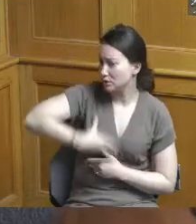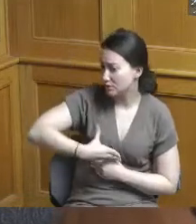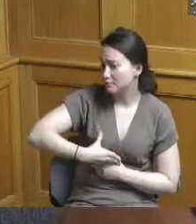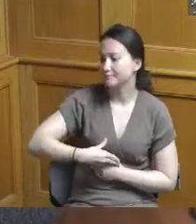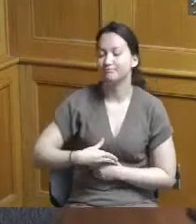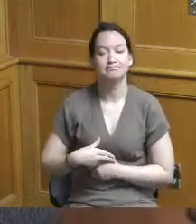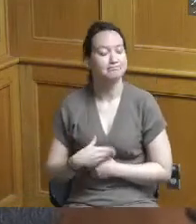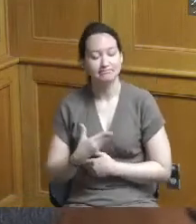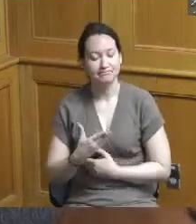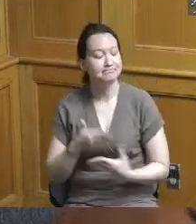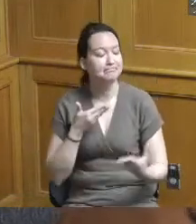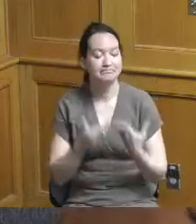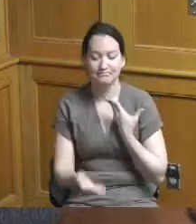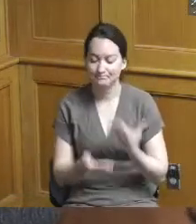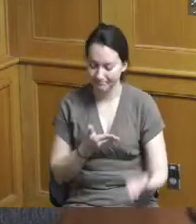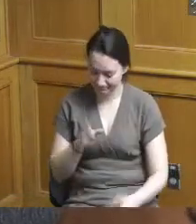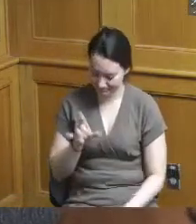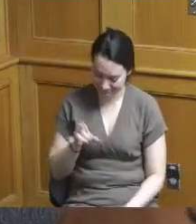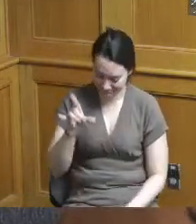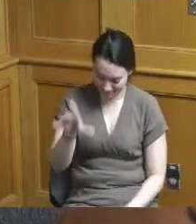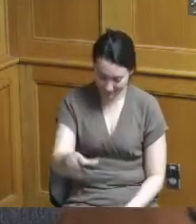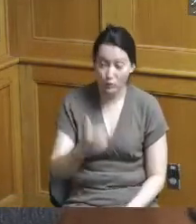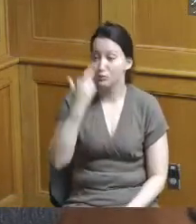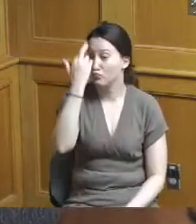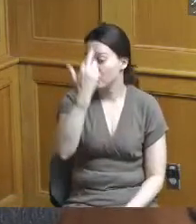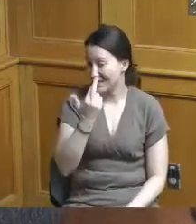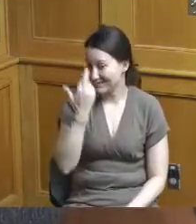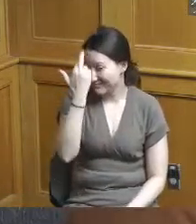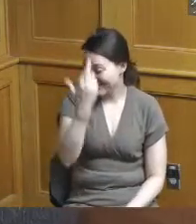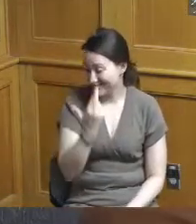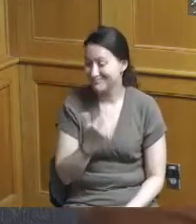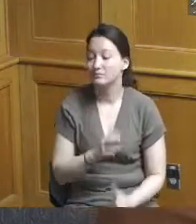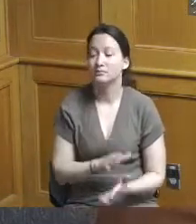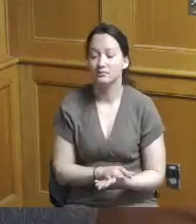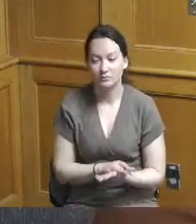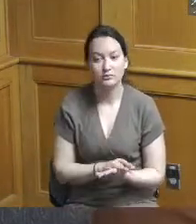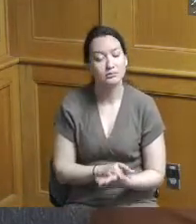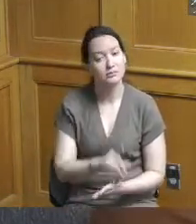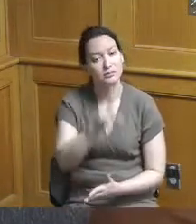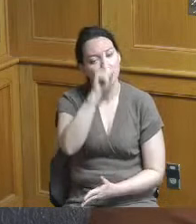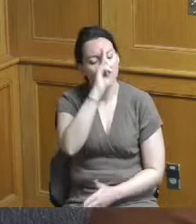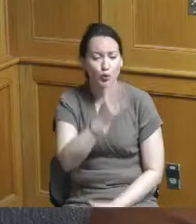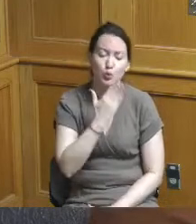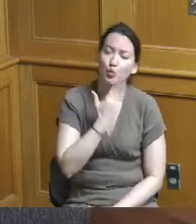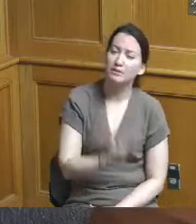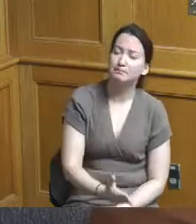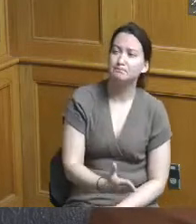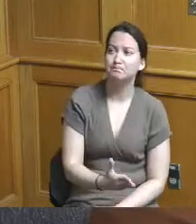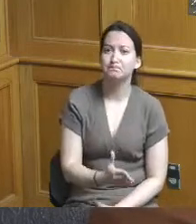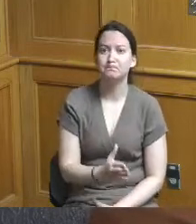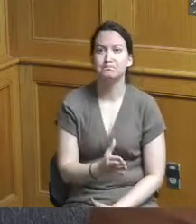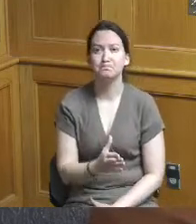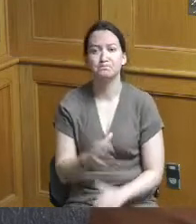anyway just wanted to say that because we have I think a pretty good group down at